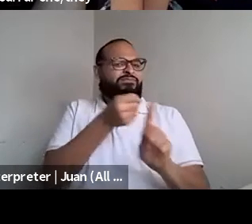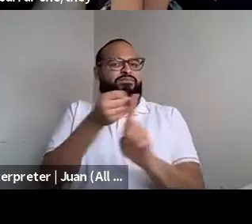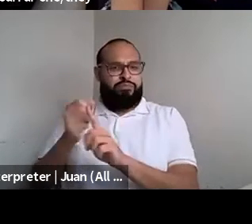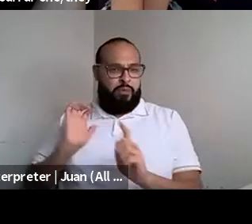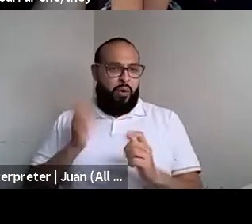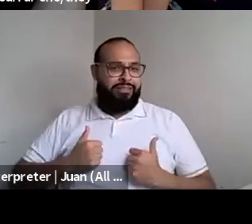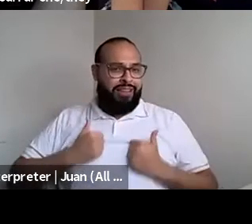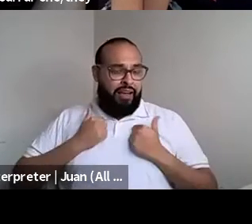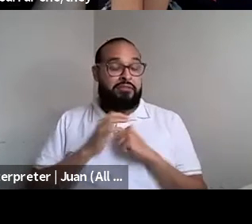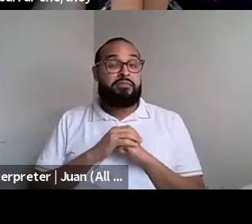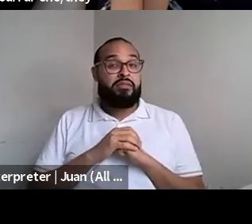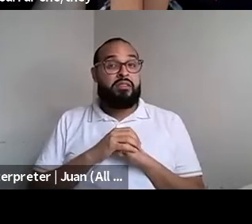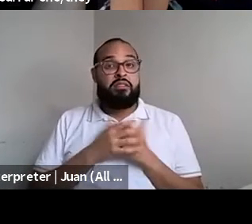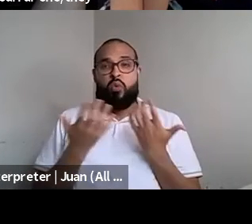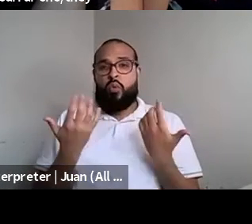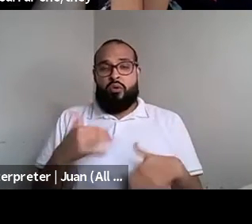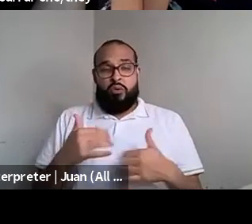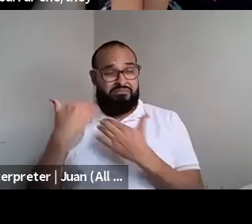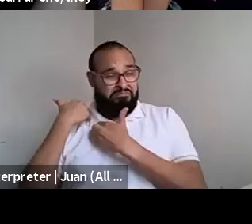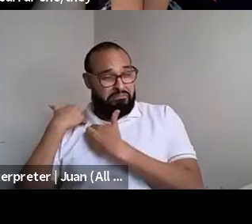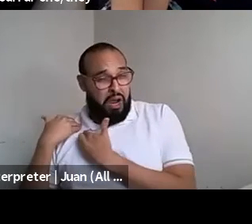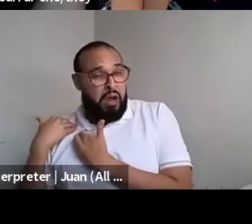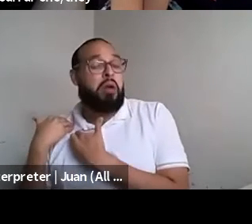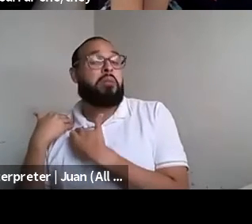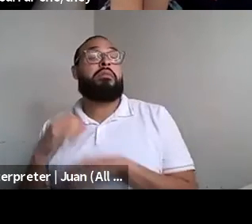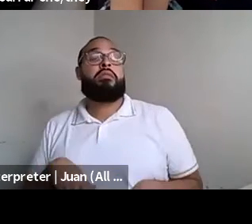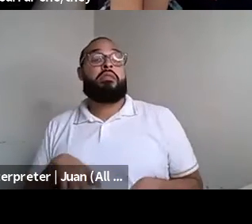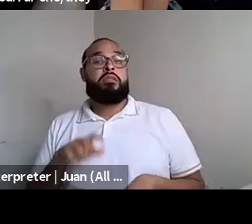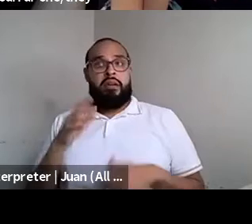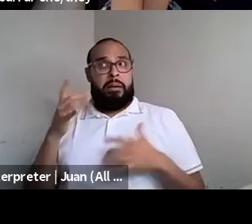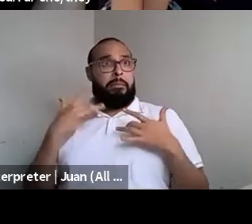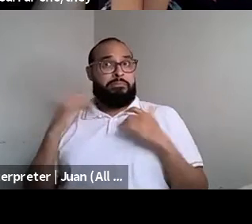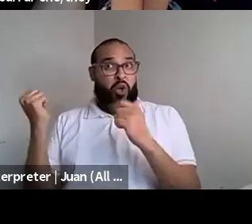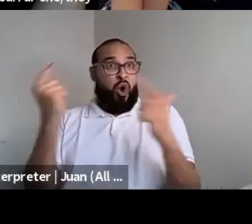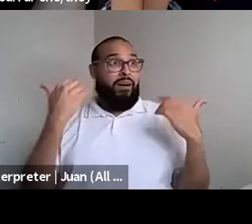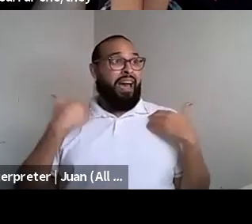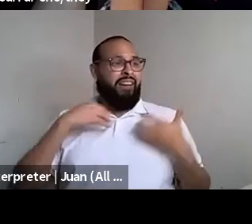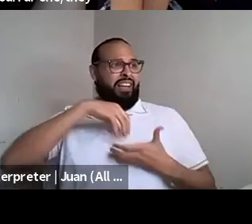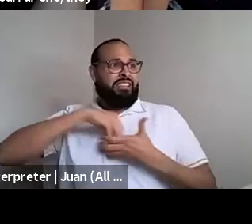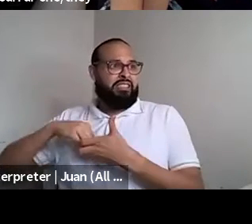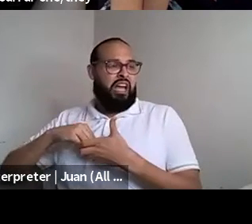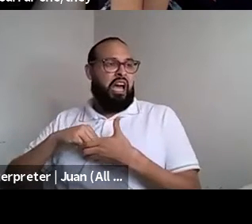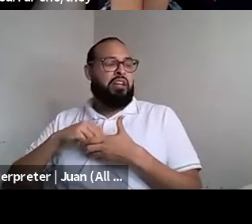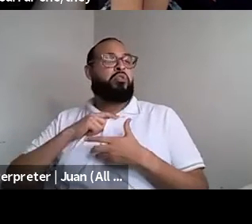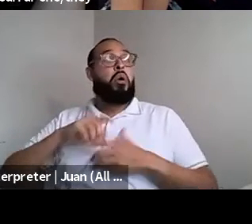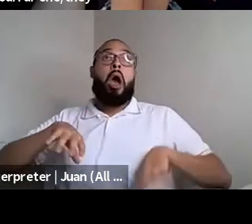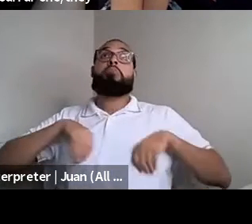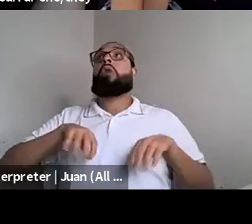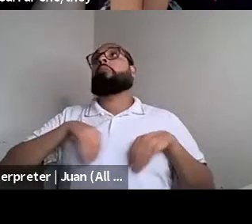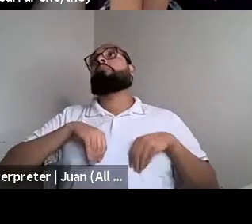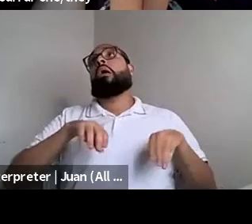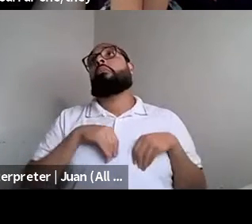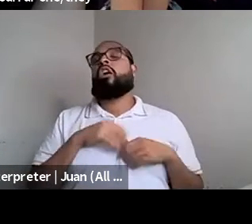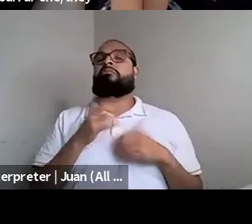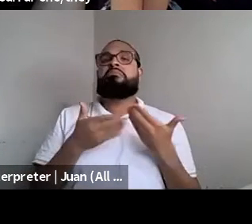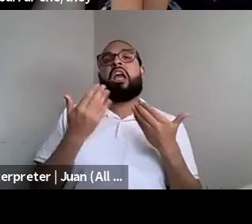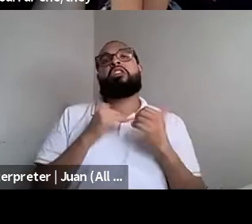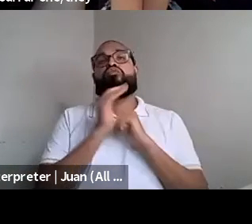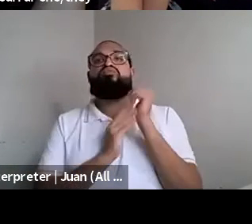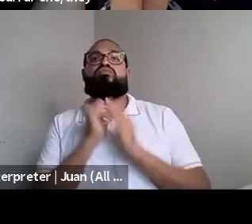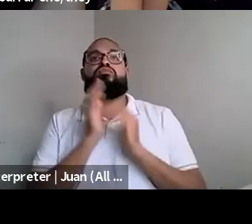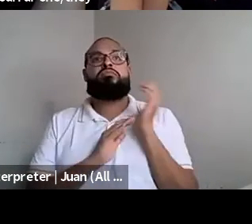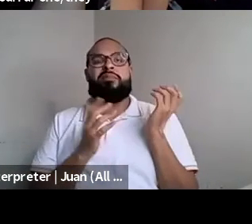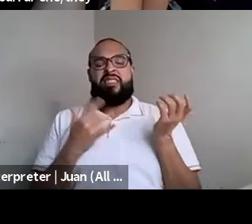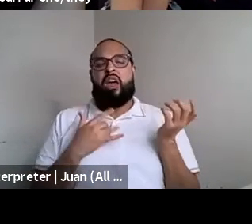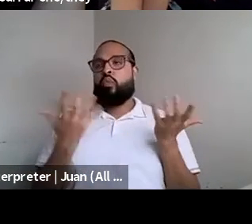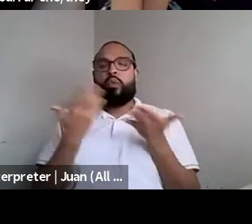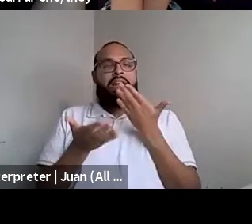Kenyon Farrow (he/him/his): And this is a great responsibility projected from within each of us not to settle for the convenience of the shoddy the conventionally expected northern nearly safe.